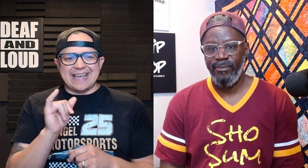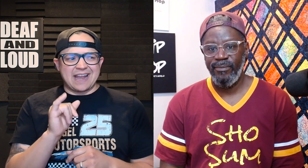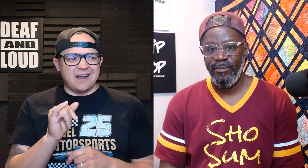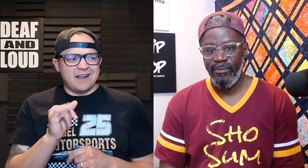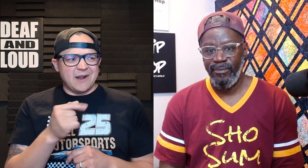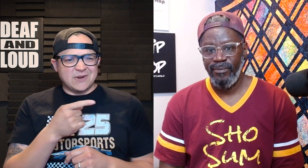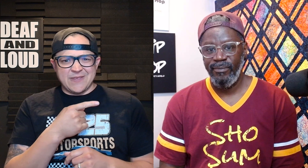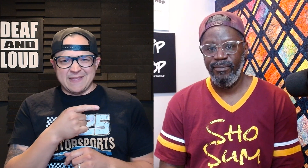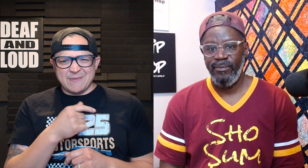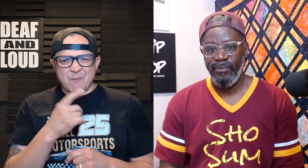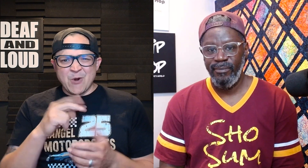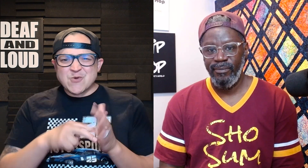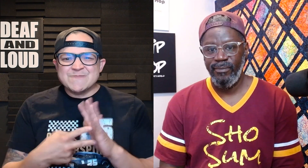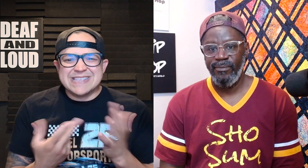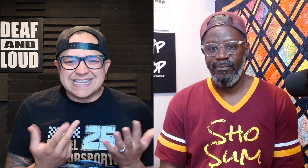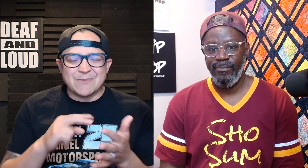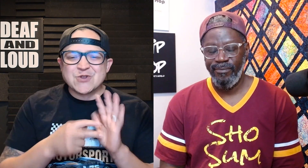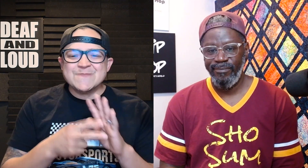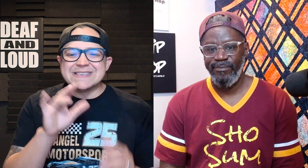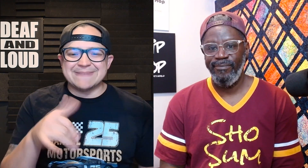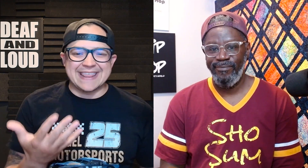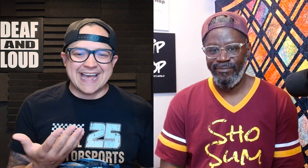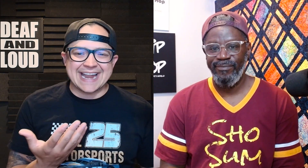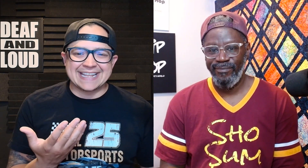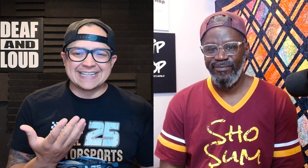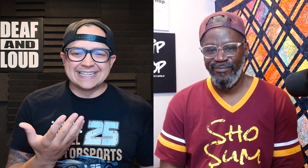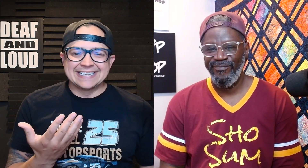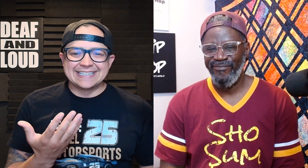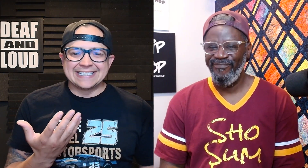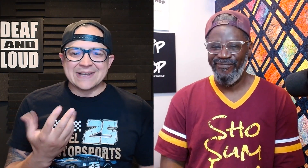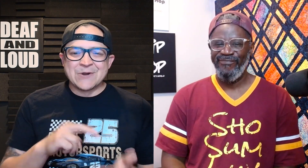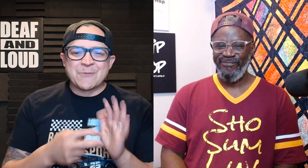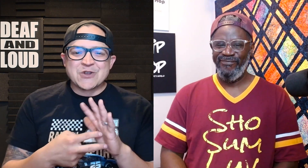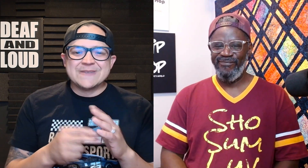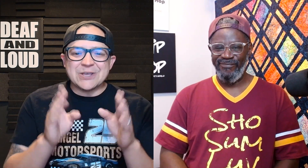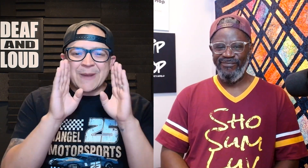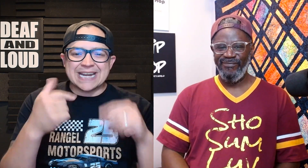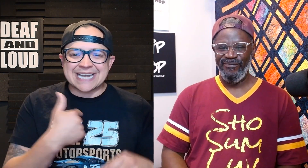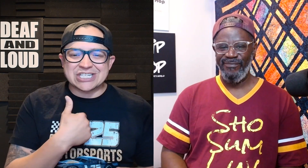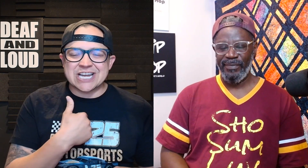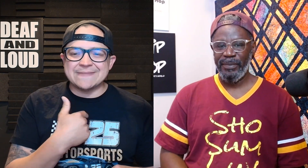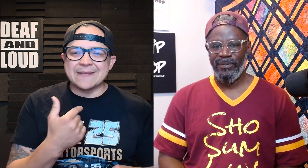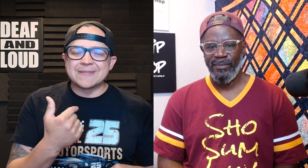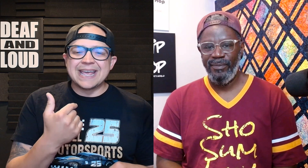like, what do you mean? What do you mean by that? What do you mean they're paying attention to me?